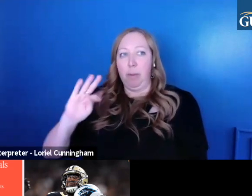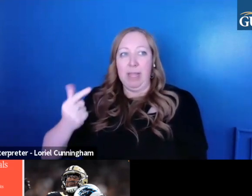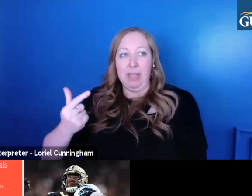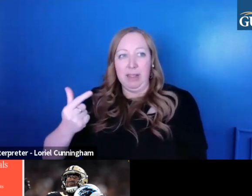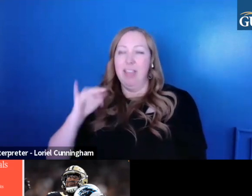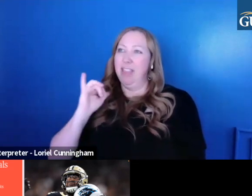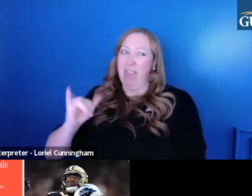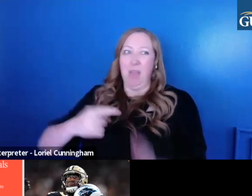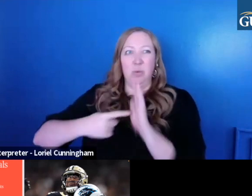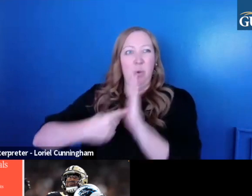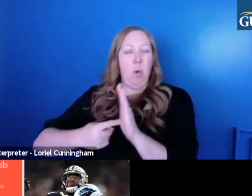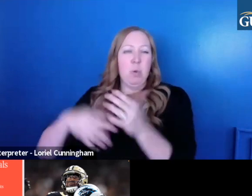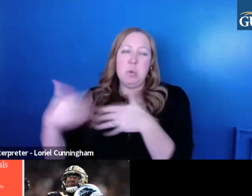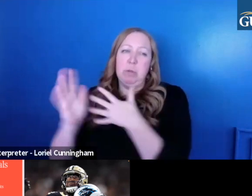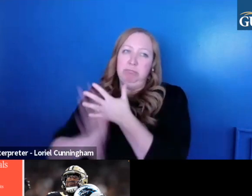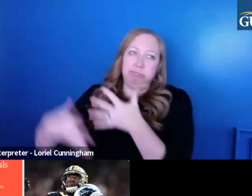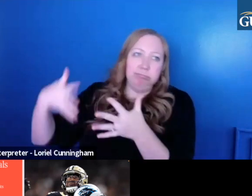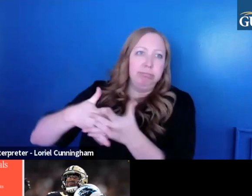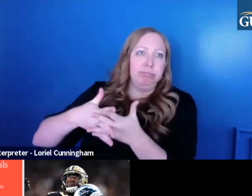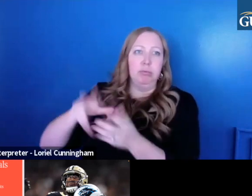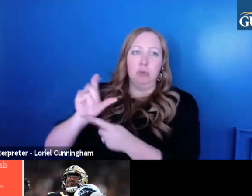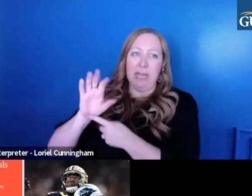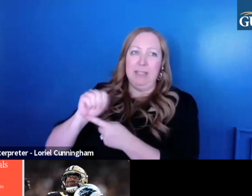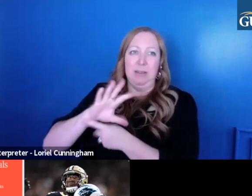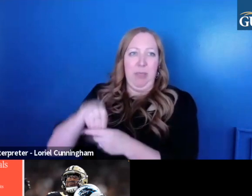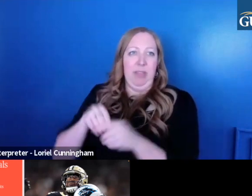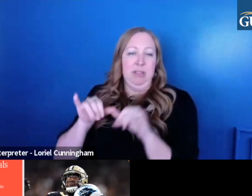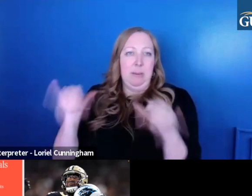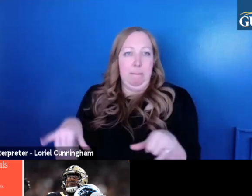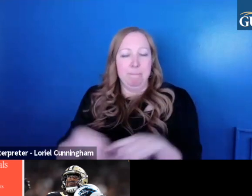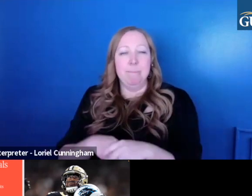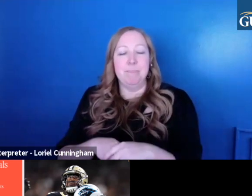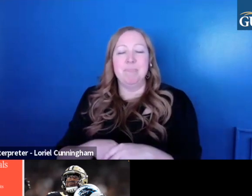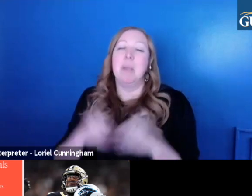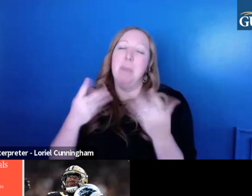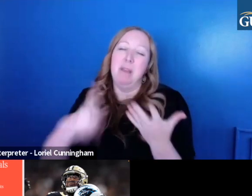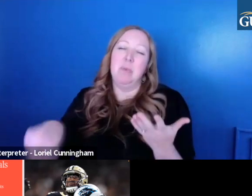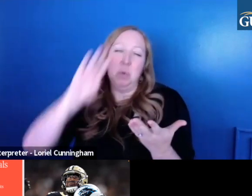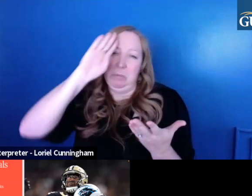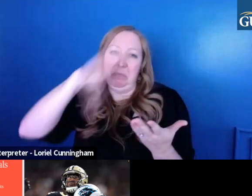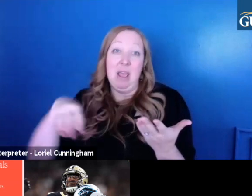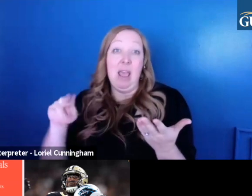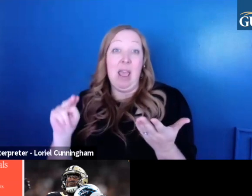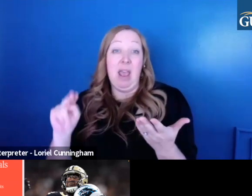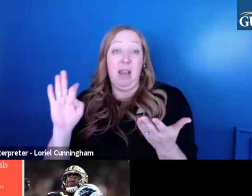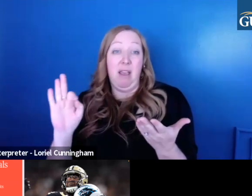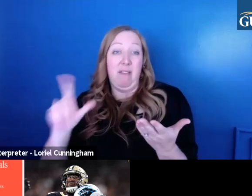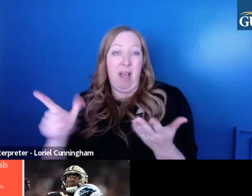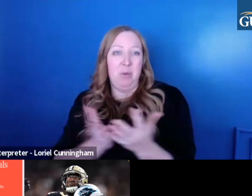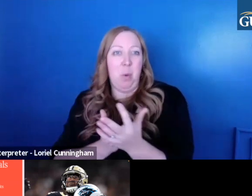here is the NFL, as many of you know, is going through kind of a wave of players